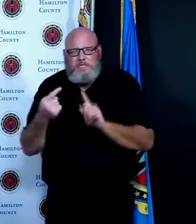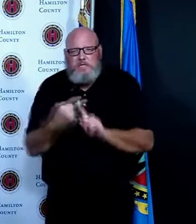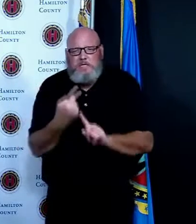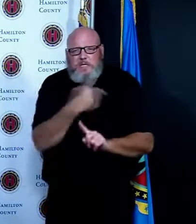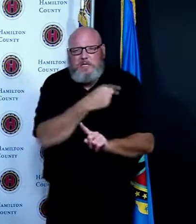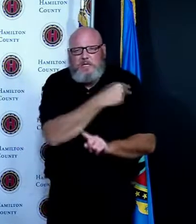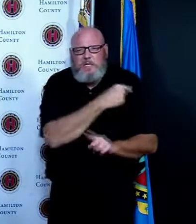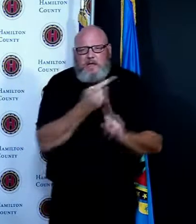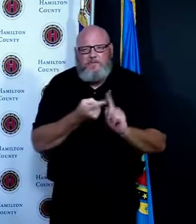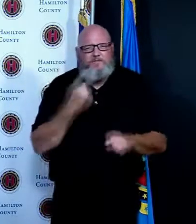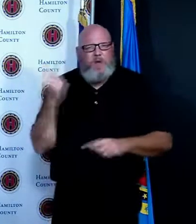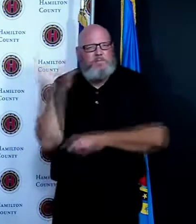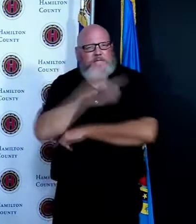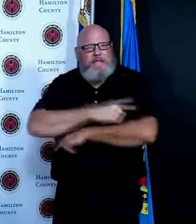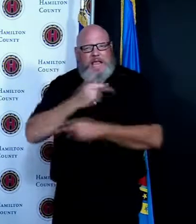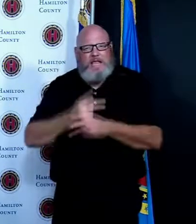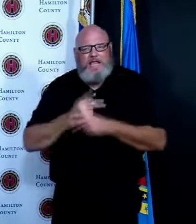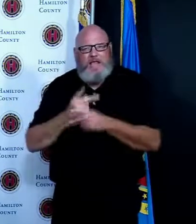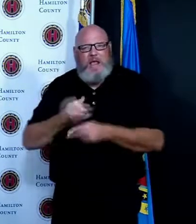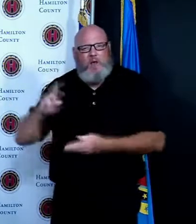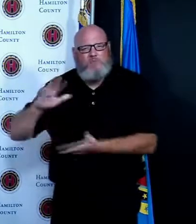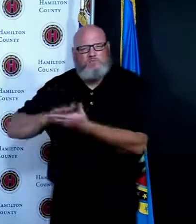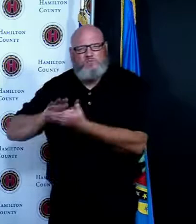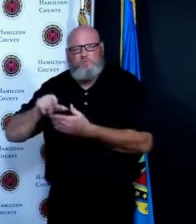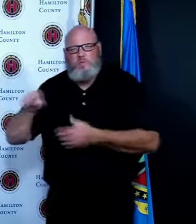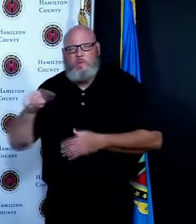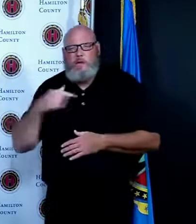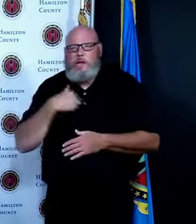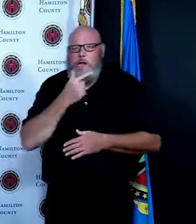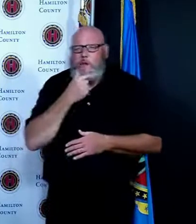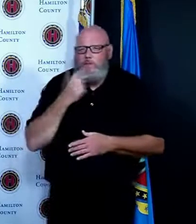those were the main items is does the county have something like that I know that you've said that